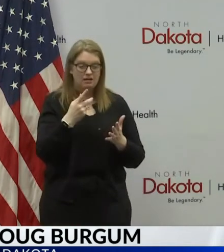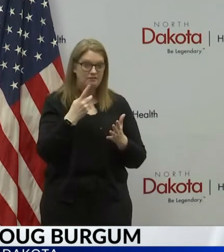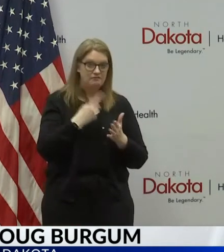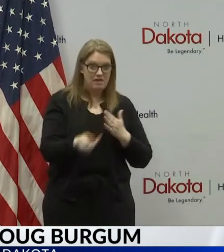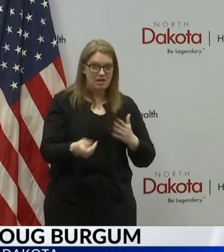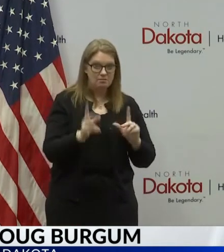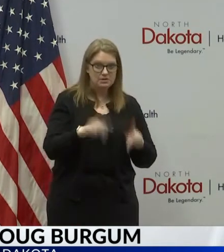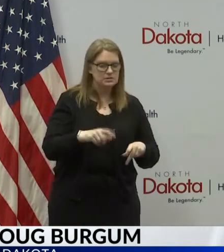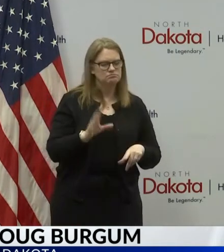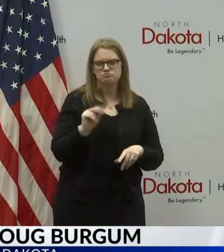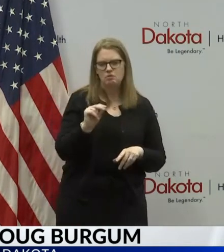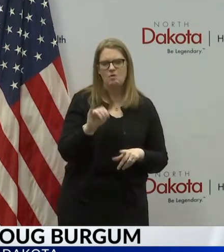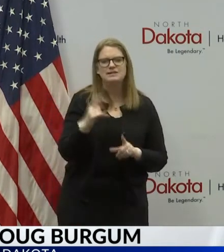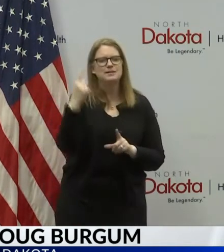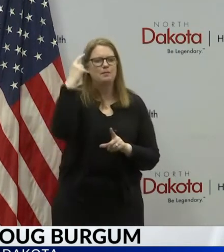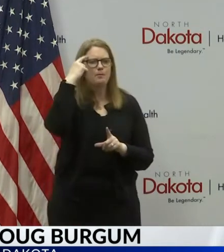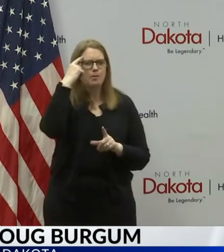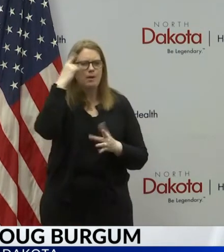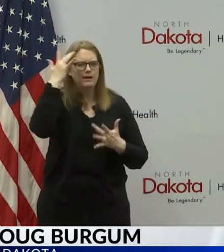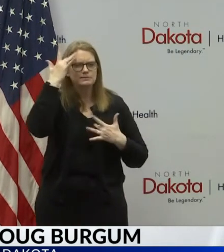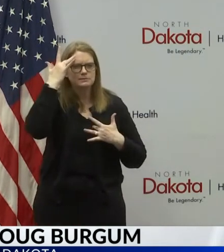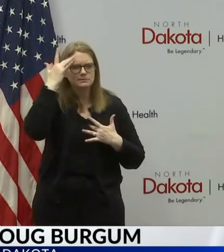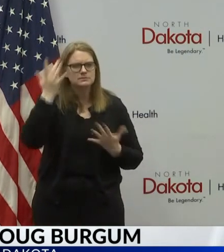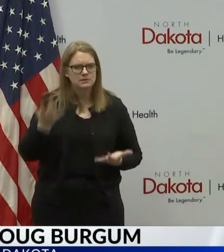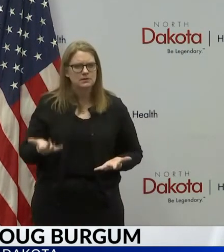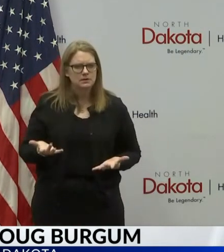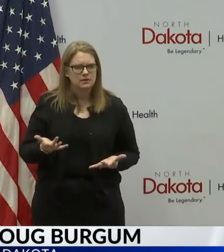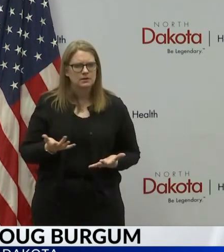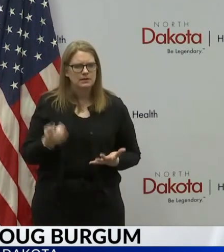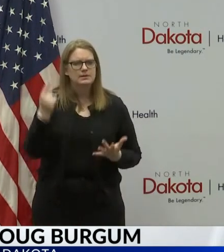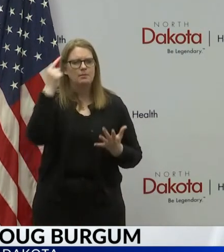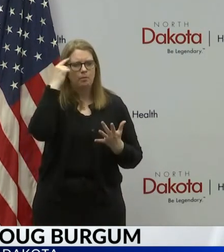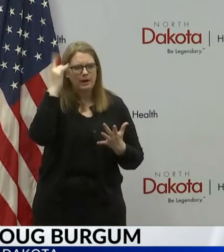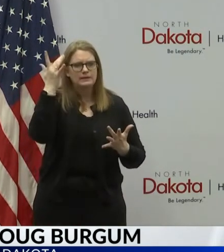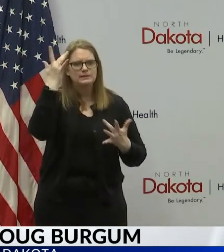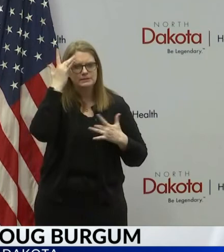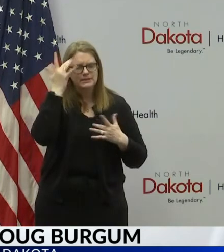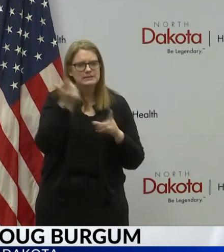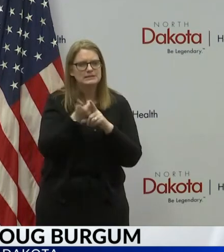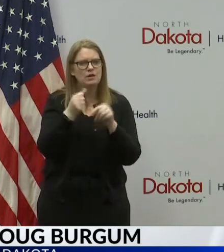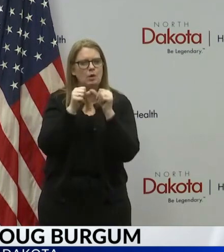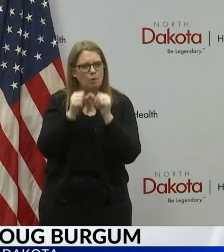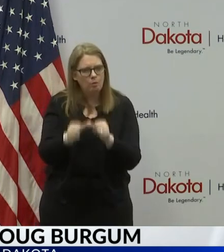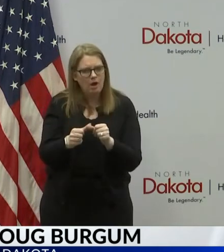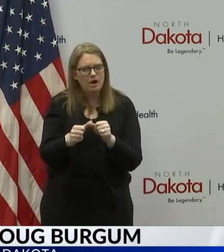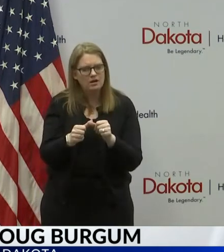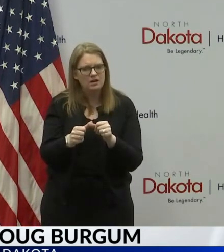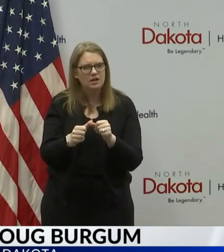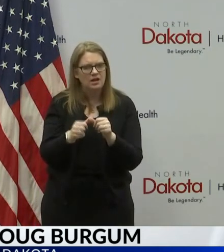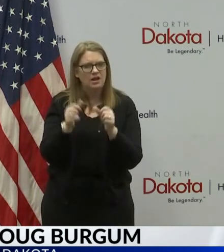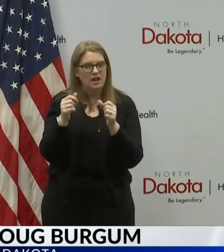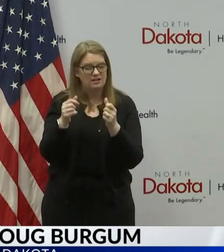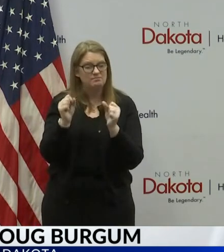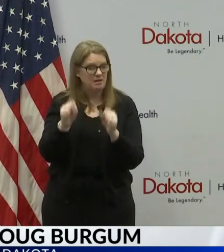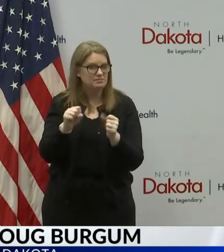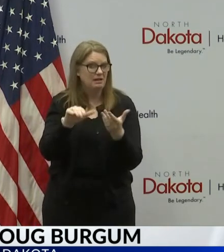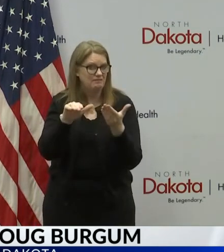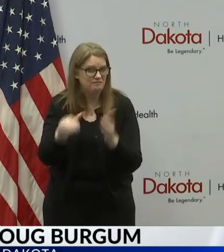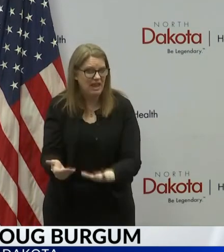TRIGGER A DEEP ADDICTION. ADDICTION IS NOT A MORAL CHOICE OR FAILING. IT IS A BRAIN DISEASE. AND IT NEEDS TO BE TREATED AS A